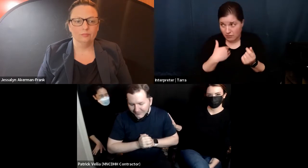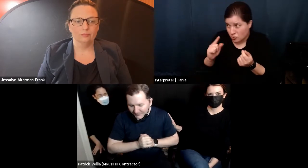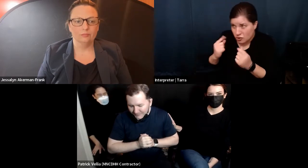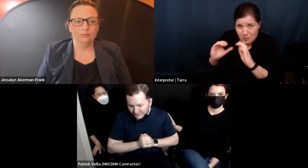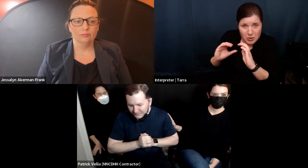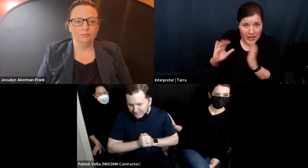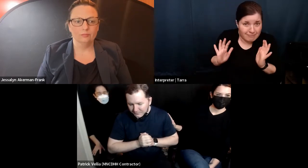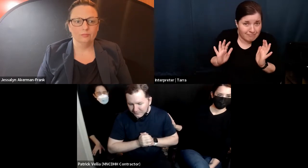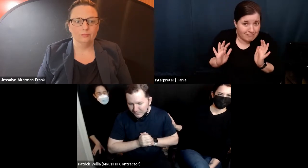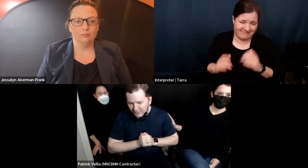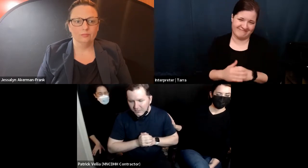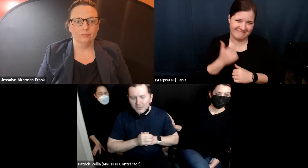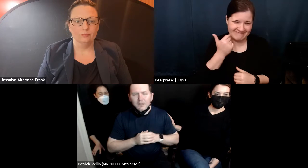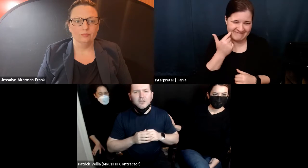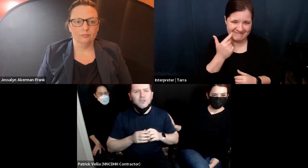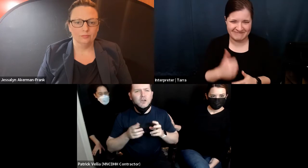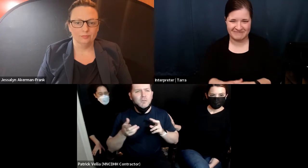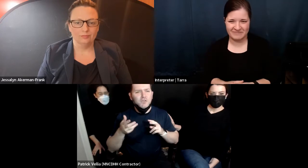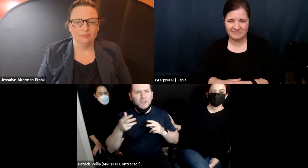With that, professional from an outsider's perspective.